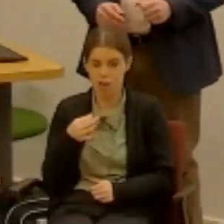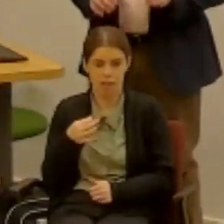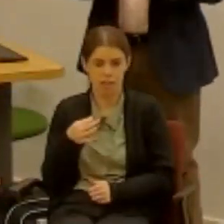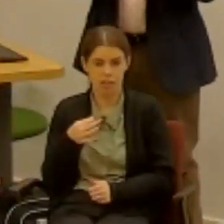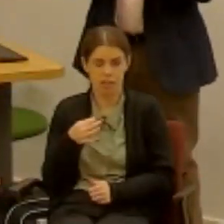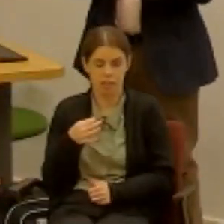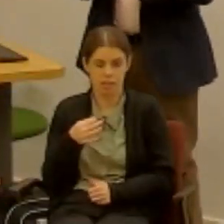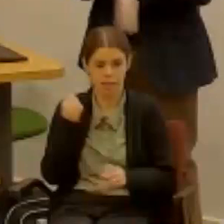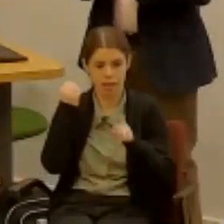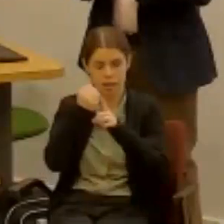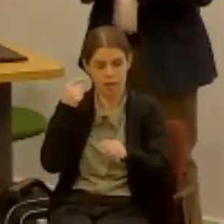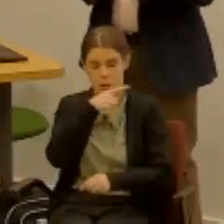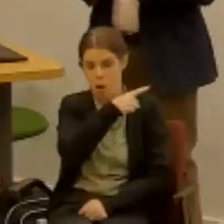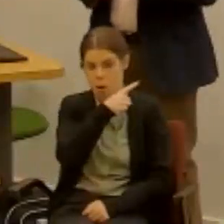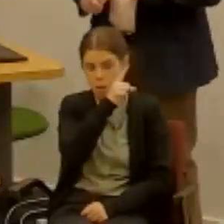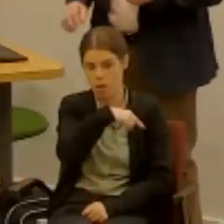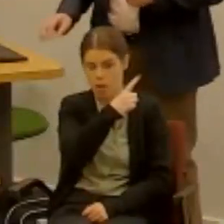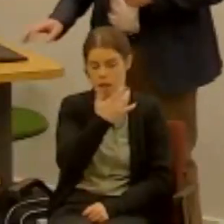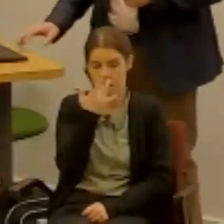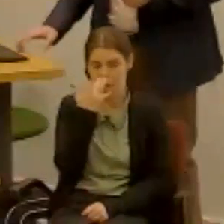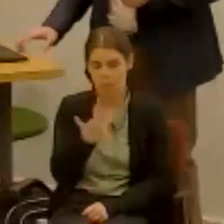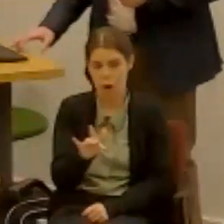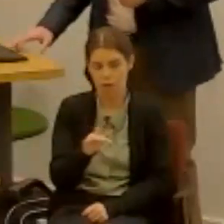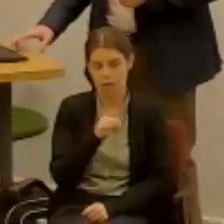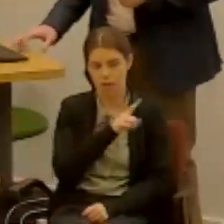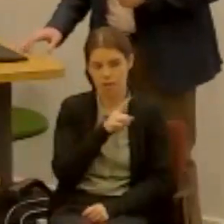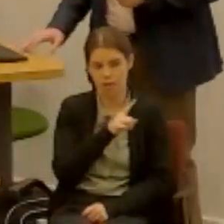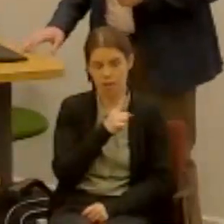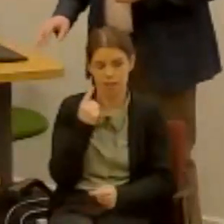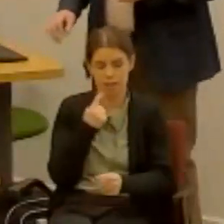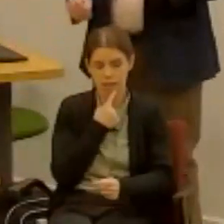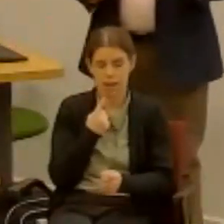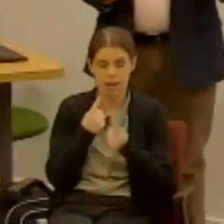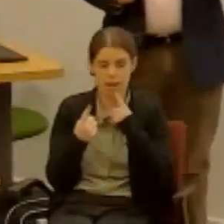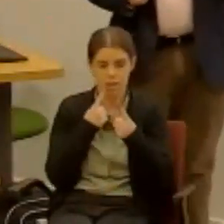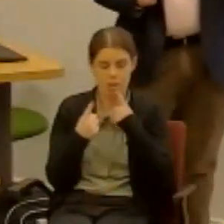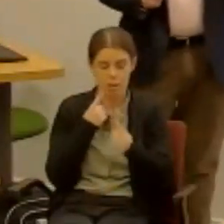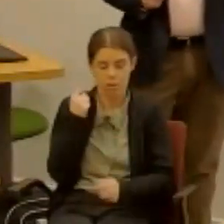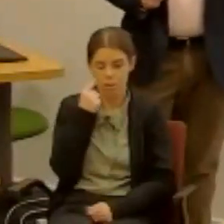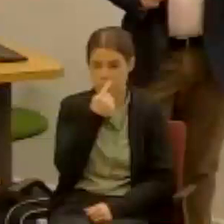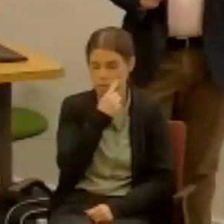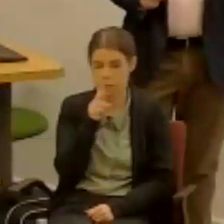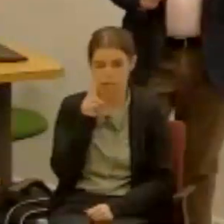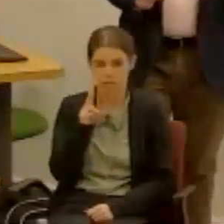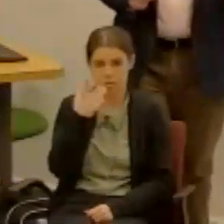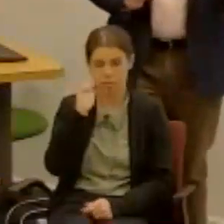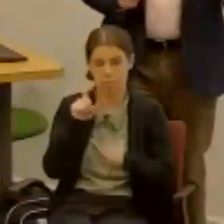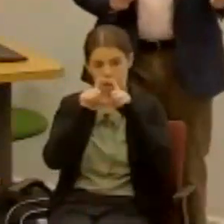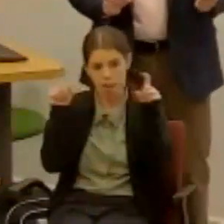These are all false assumptions. We go based on data. And yet we see headlines like this.